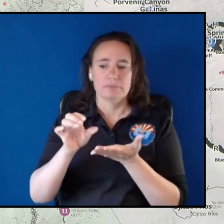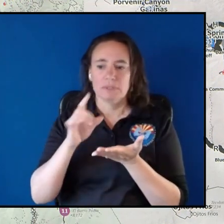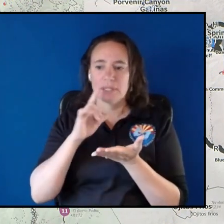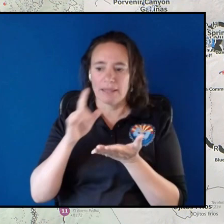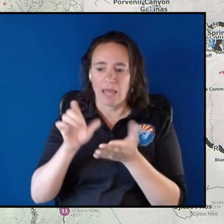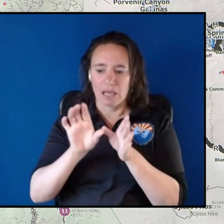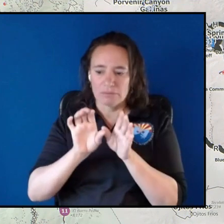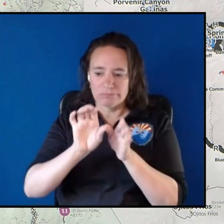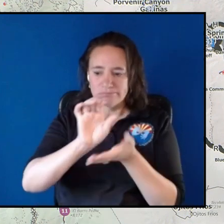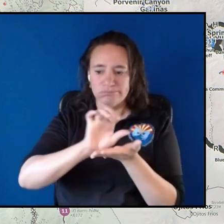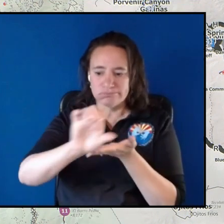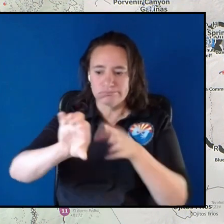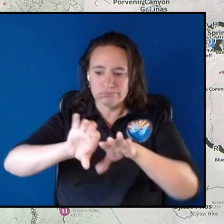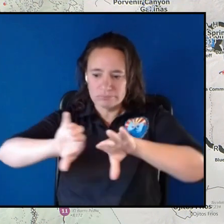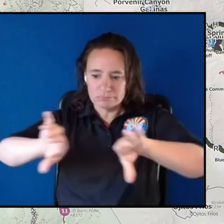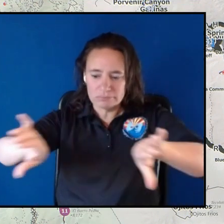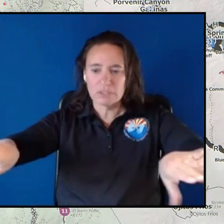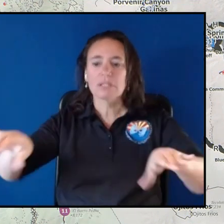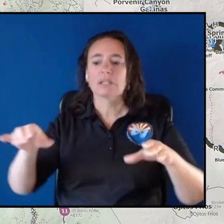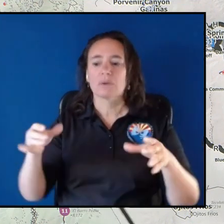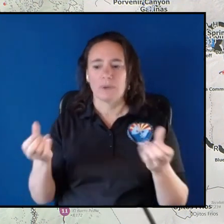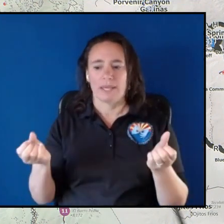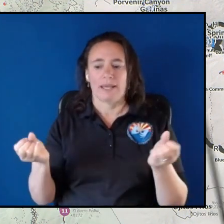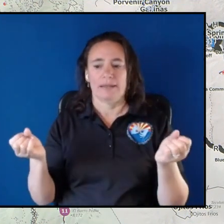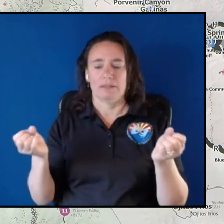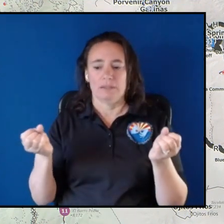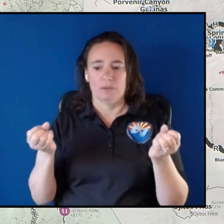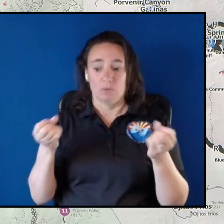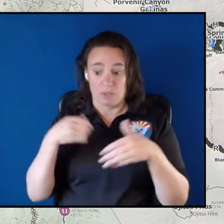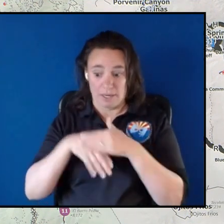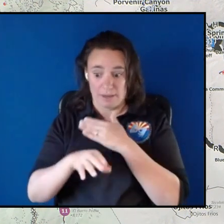We come back in and pull that stuff back over the dozer lines